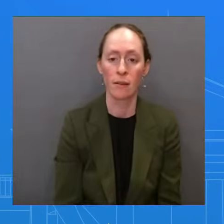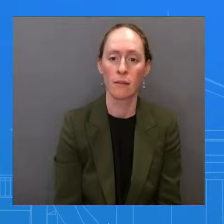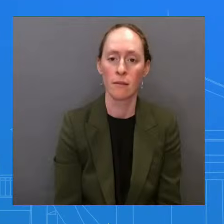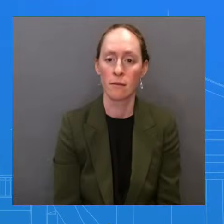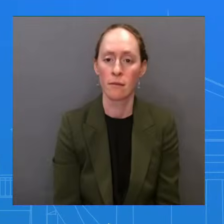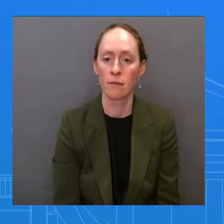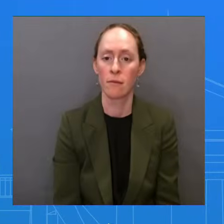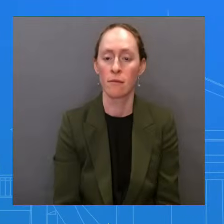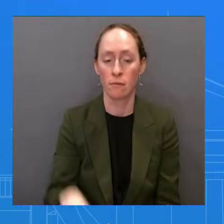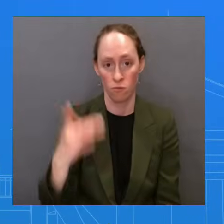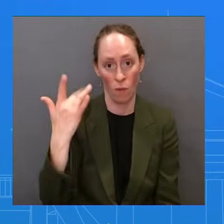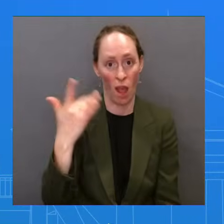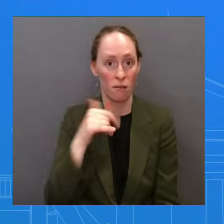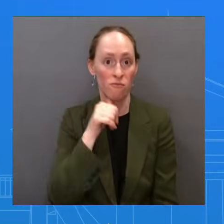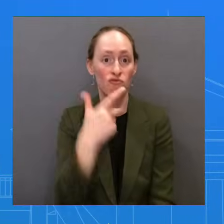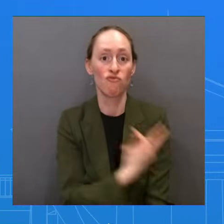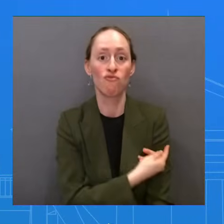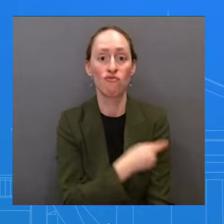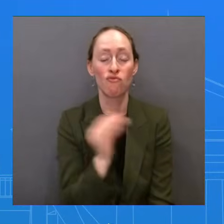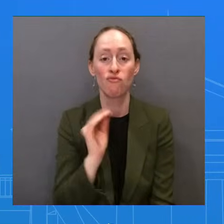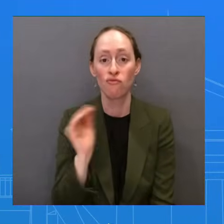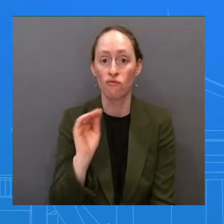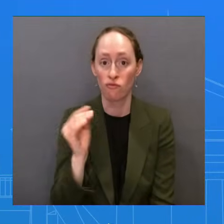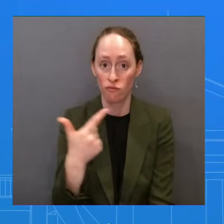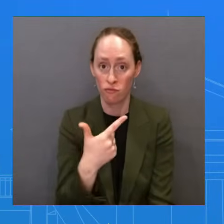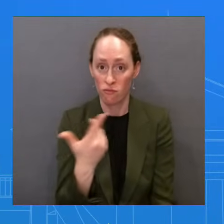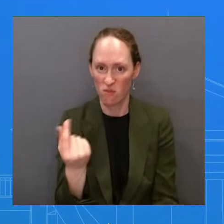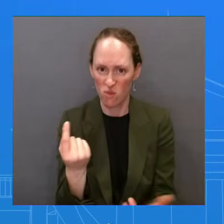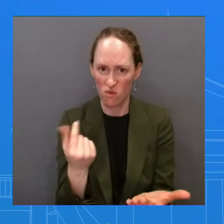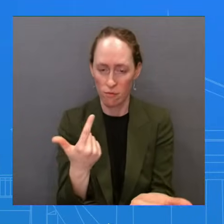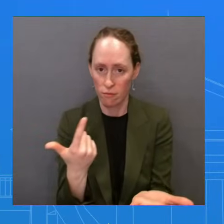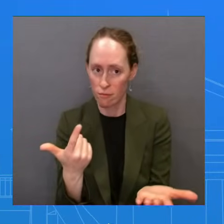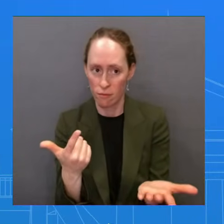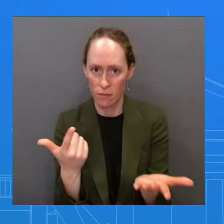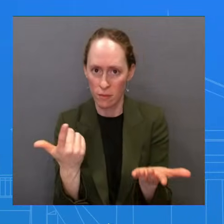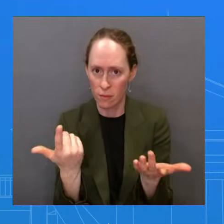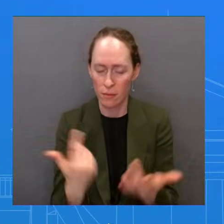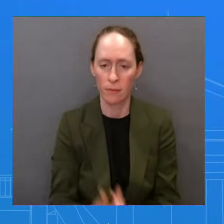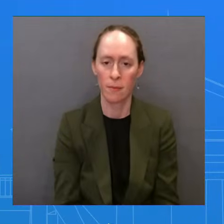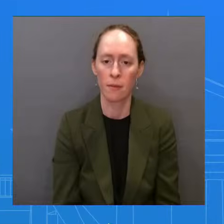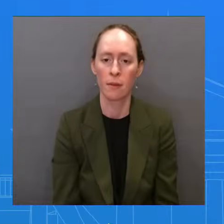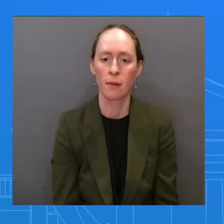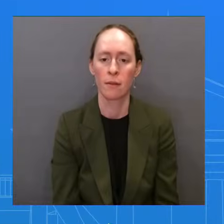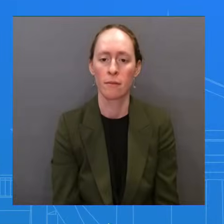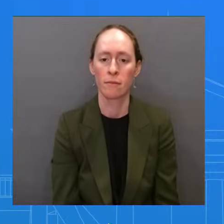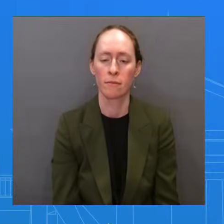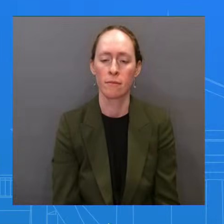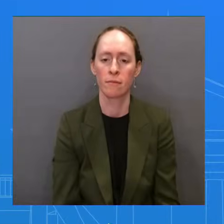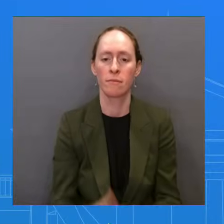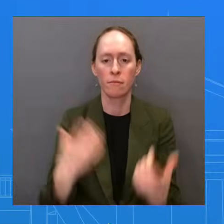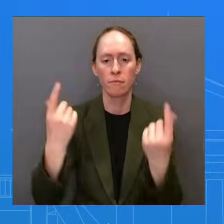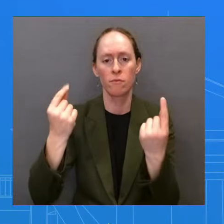more details to share in the upcoming days on requirements. I don't have anything new to share on that at the time. The Press: And one more on the -- on the debt ceiling.